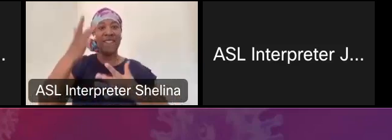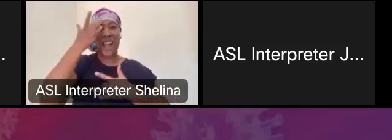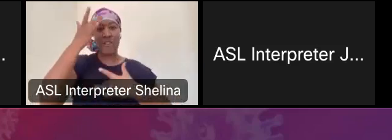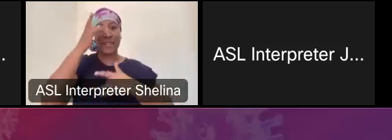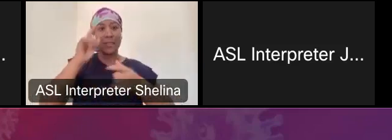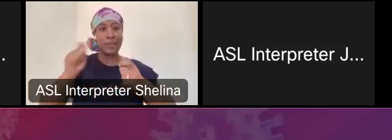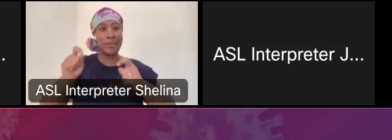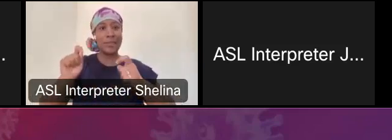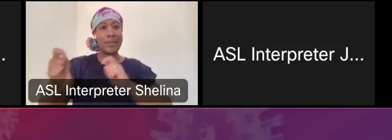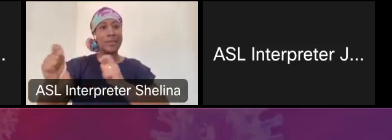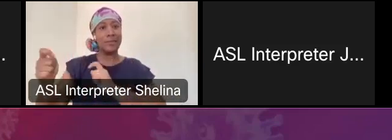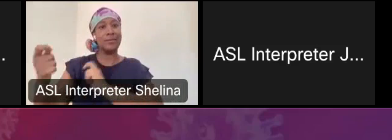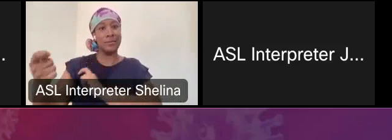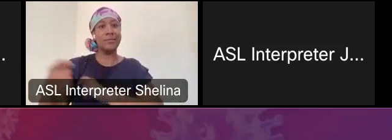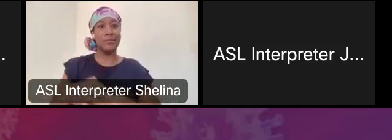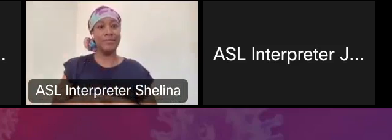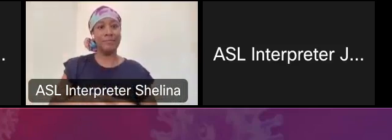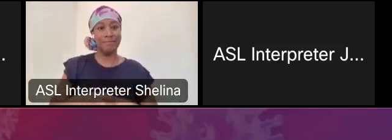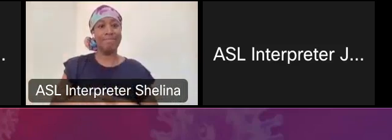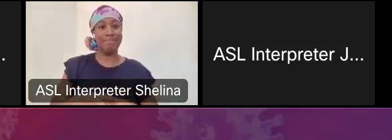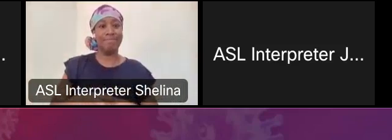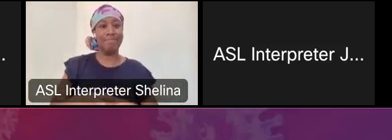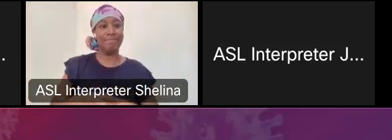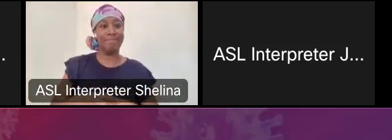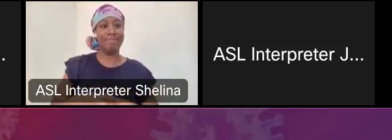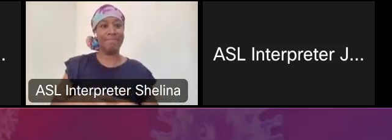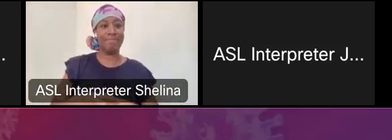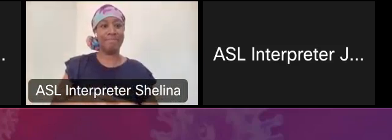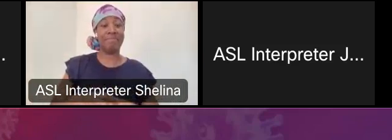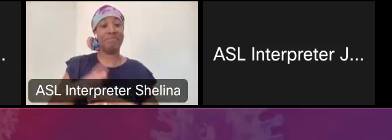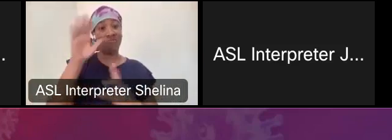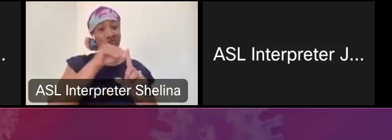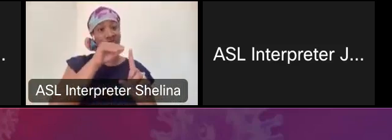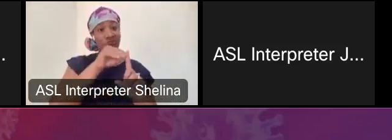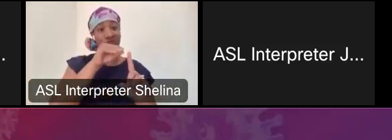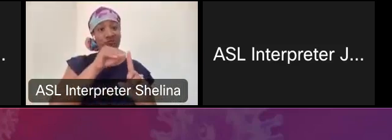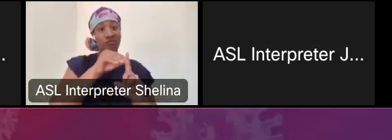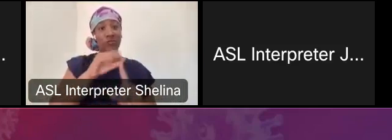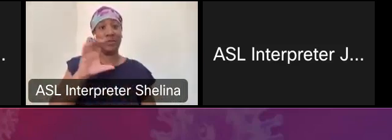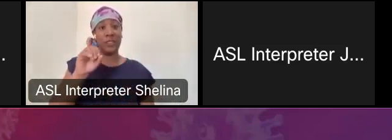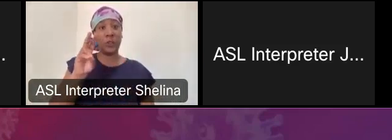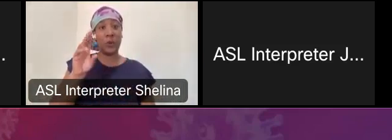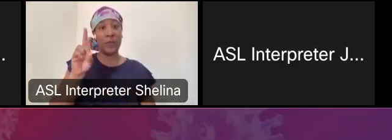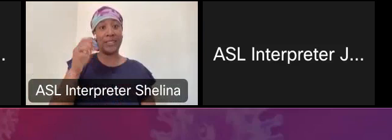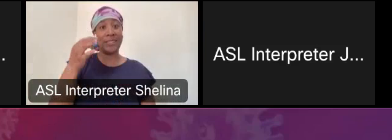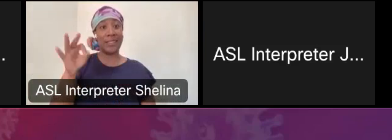Next some reminders about the covered 19 vaccines.